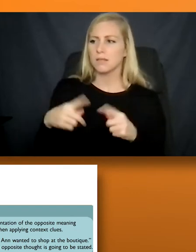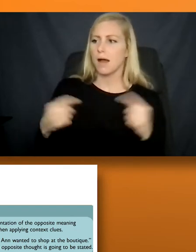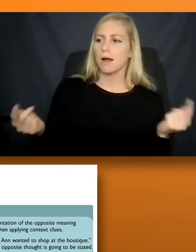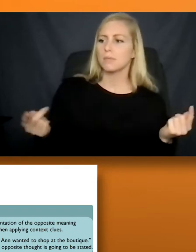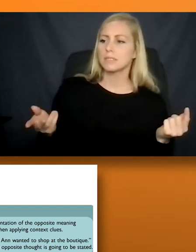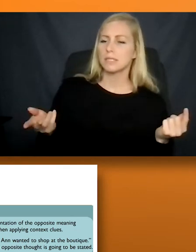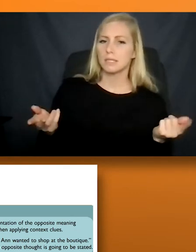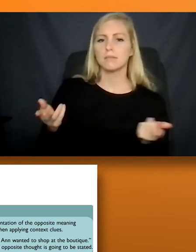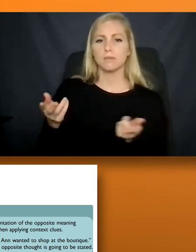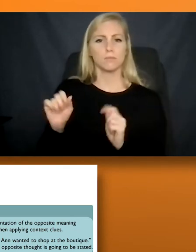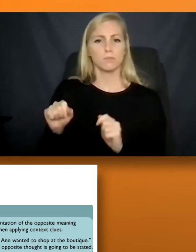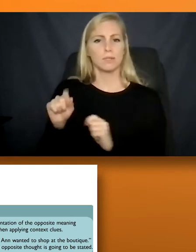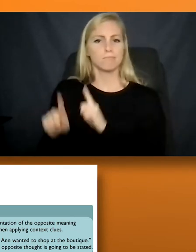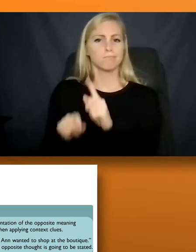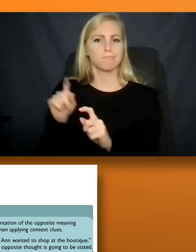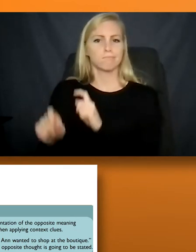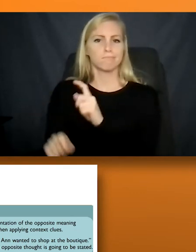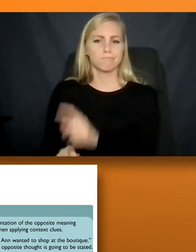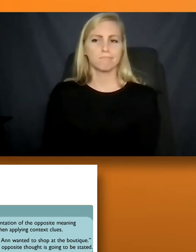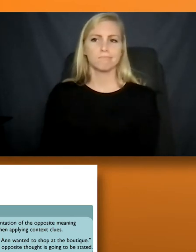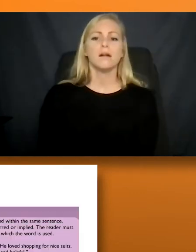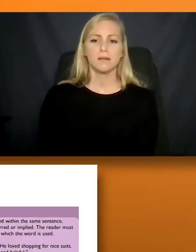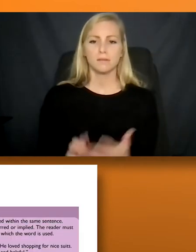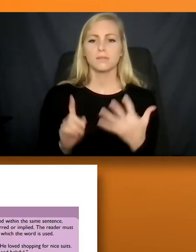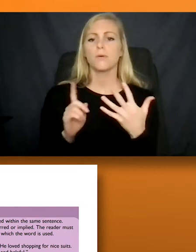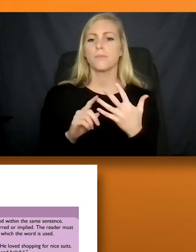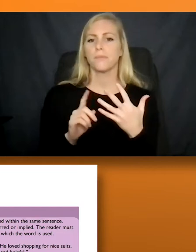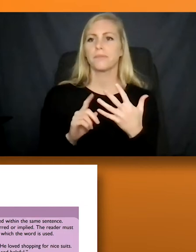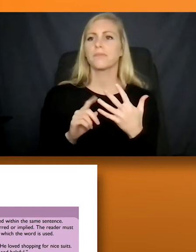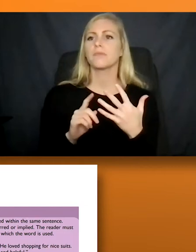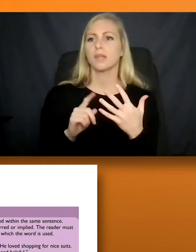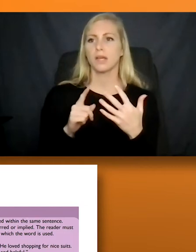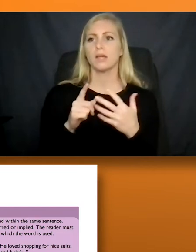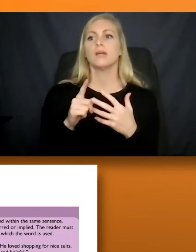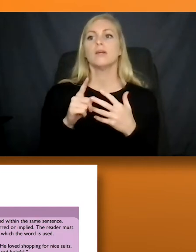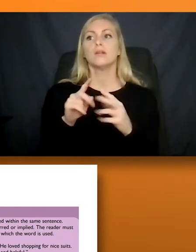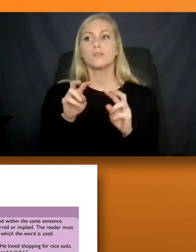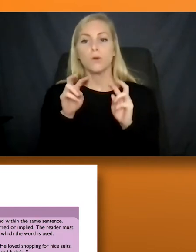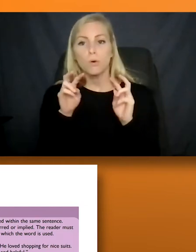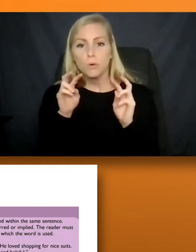What would be the opposite piece? You also can add of inference, general information.